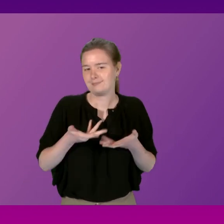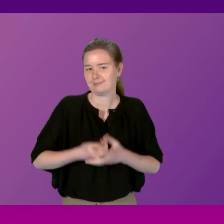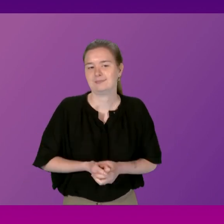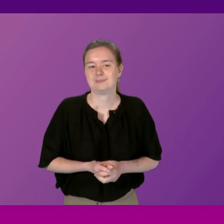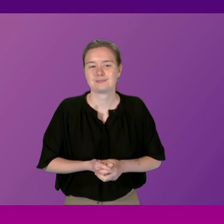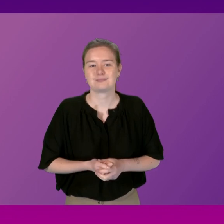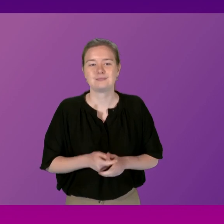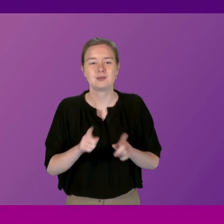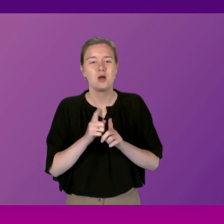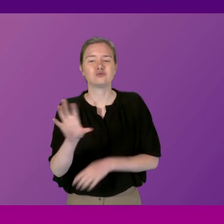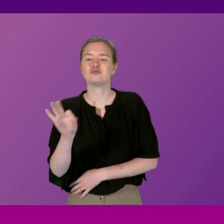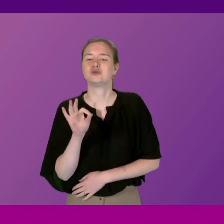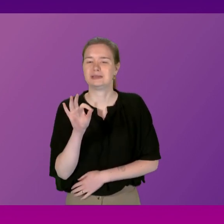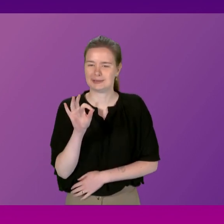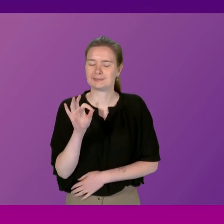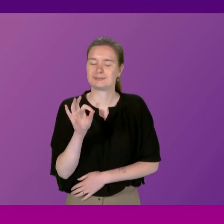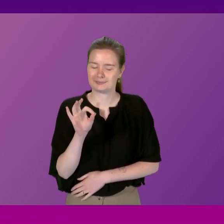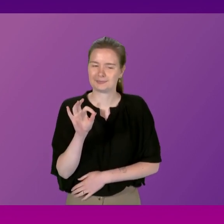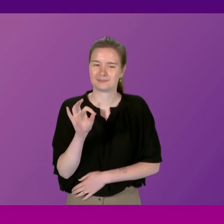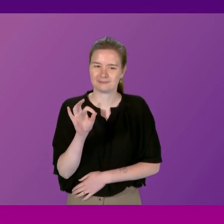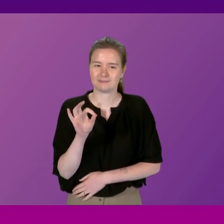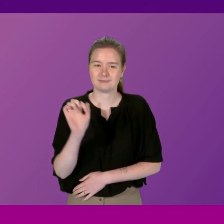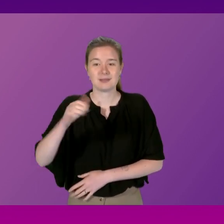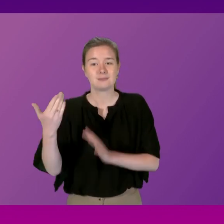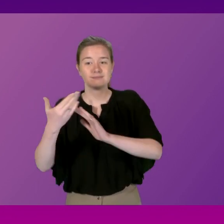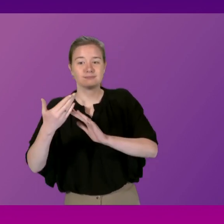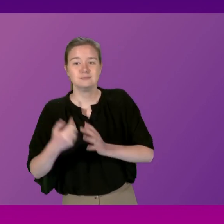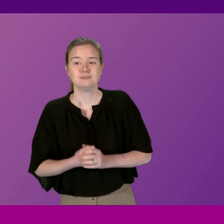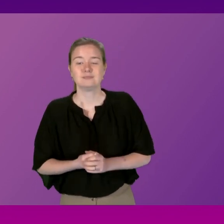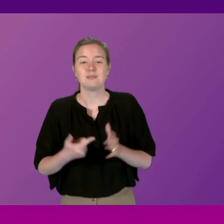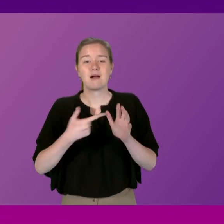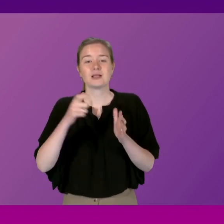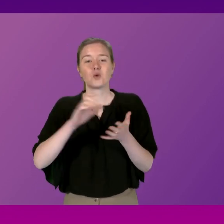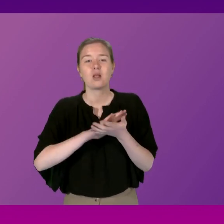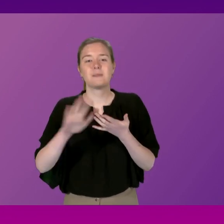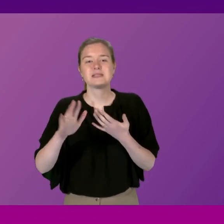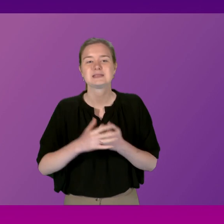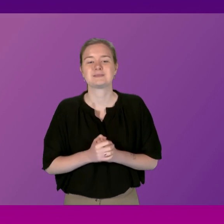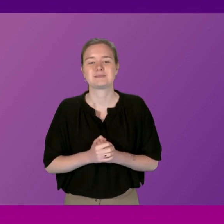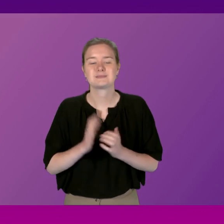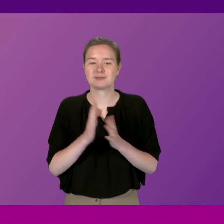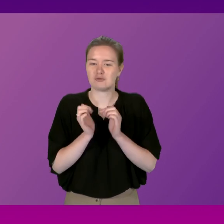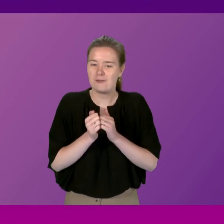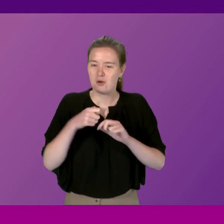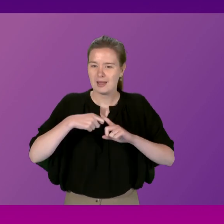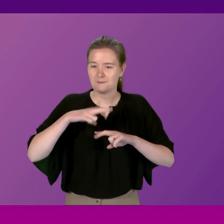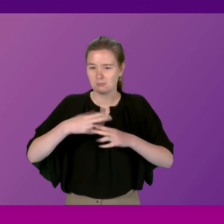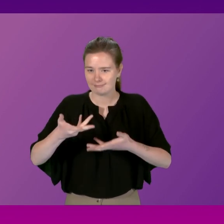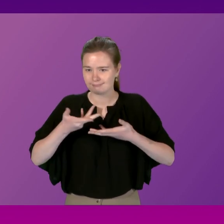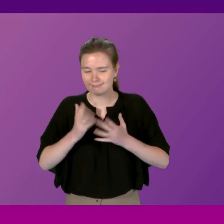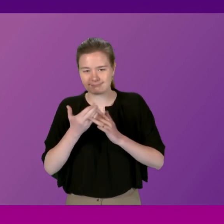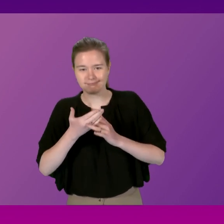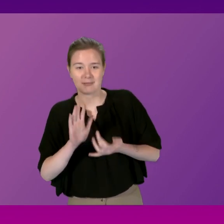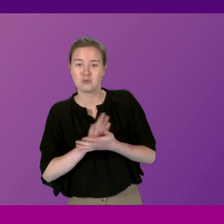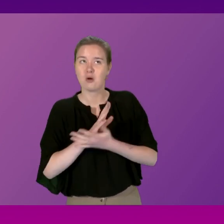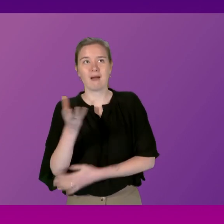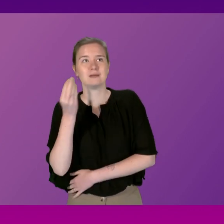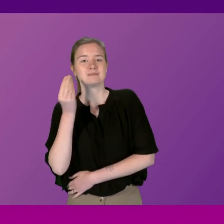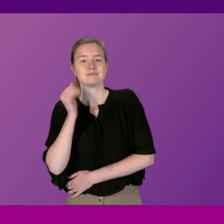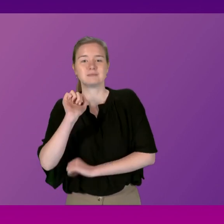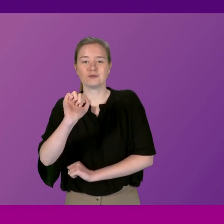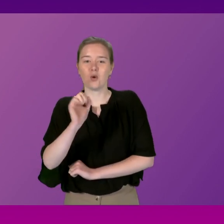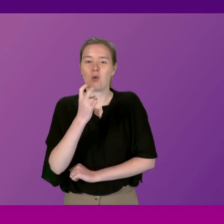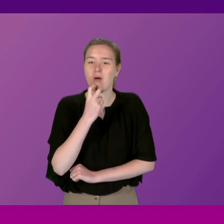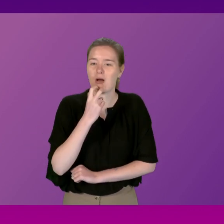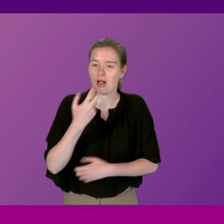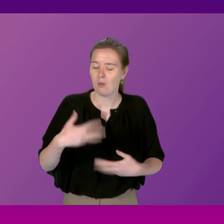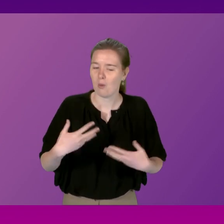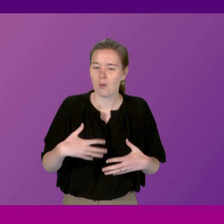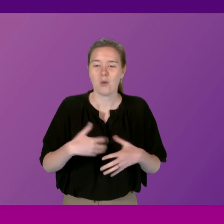I very much enjoyed listening to the story of Kate Forbes’s uncle, but before she told